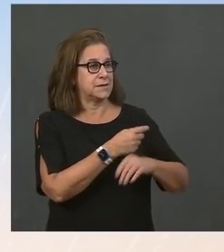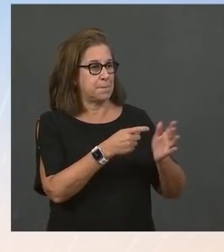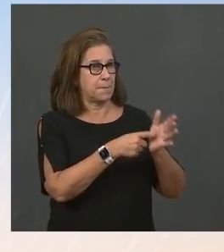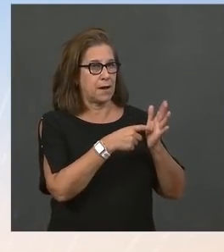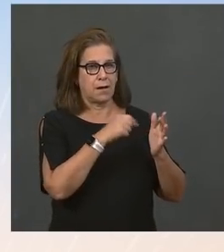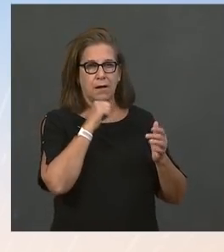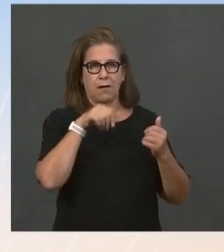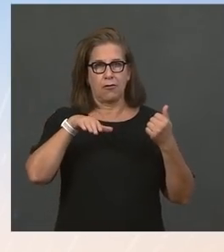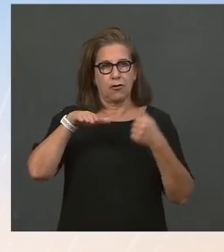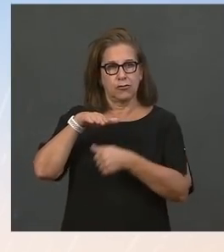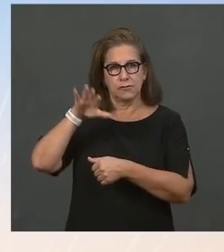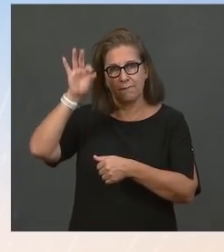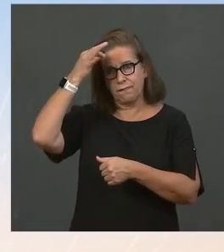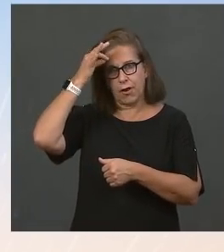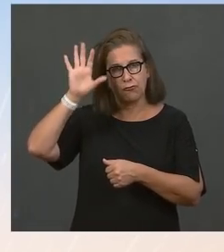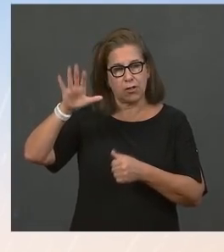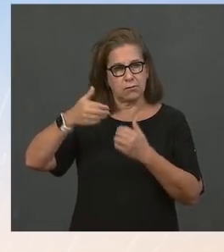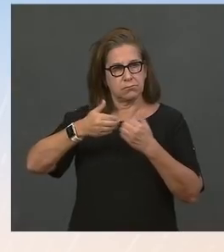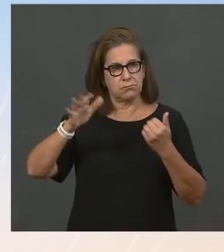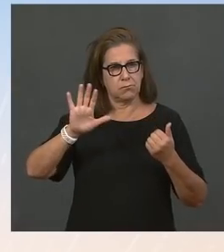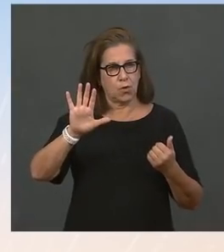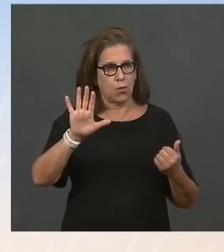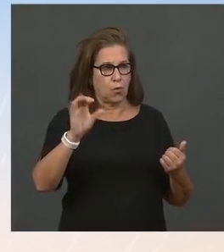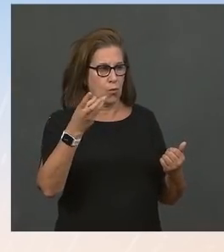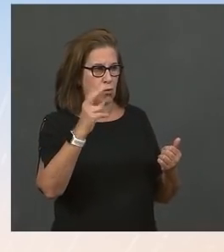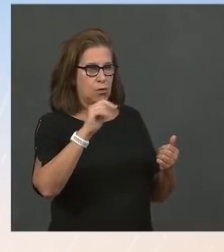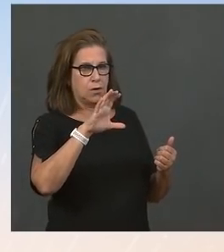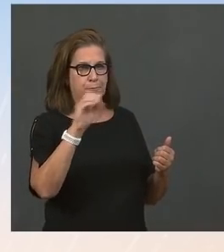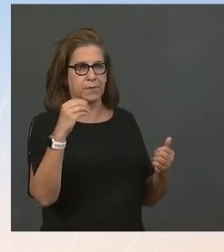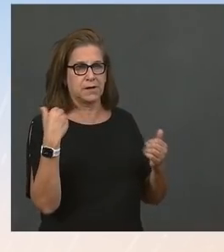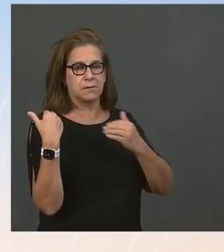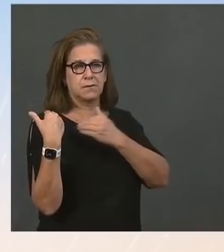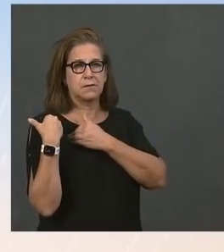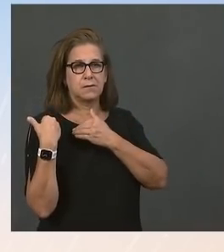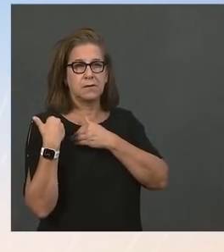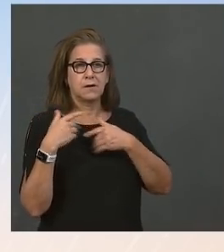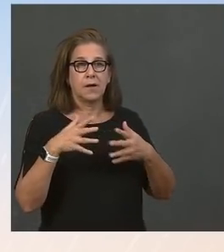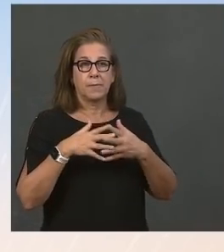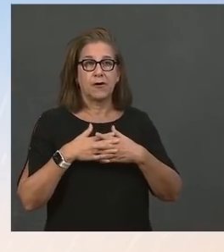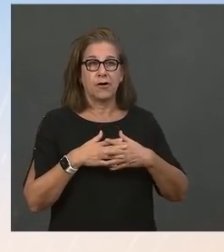Don't worry about it. I'm going to let you talk. Okay? So, American and Southwest CEOs have made clear this will --